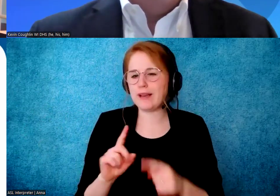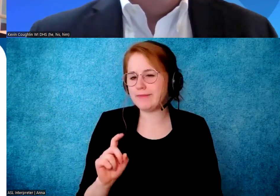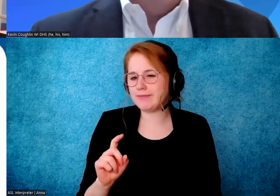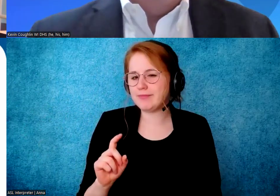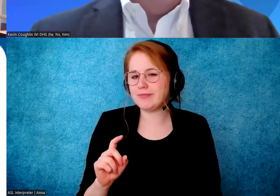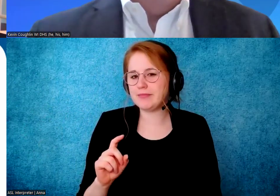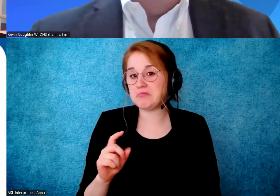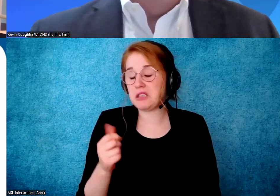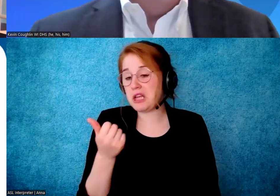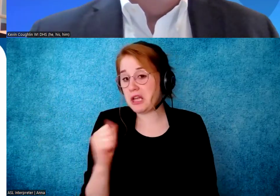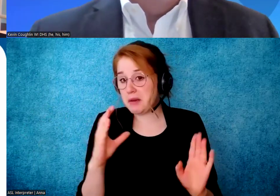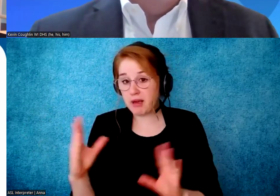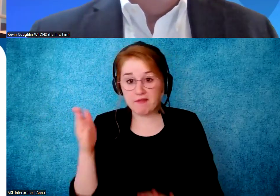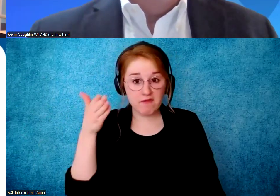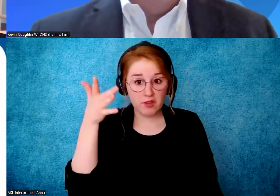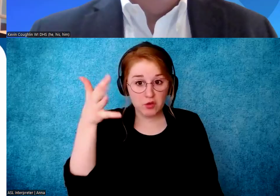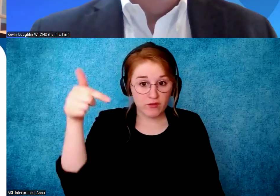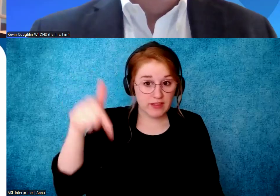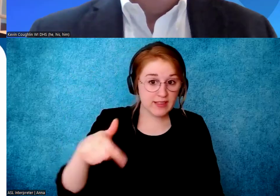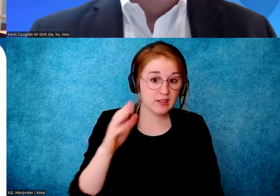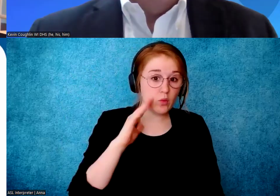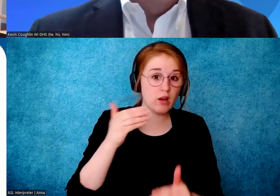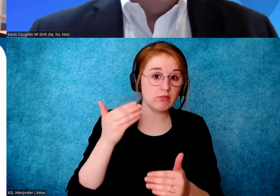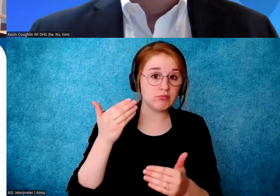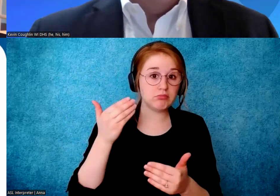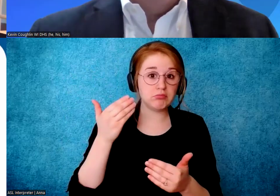Any plans for the future for what this campaign looks like in the next couple years?